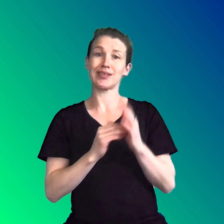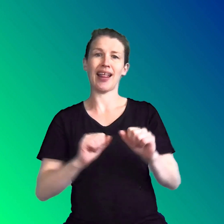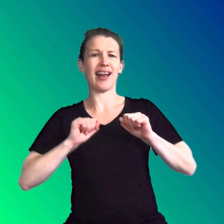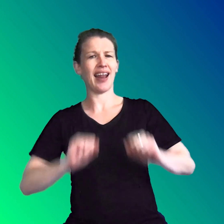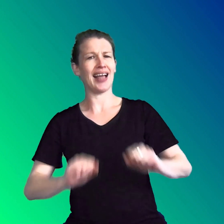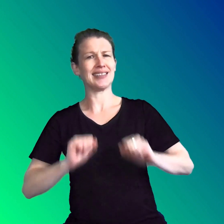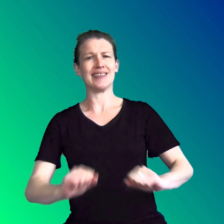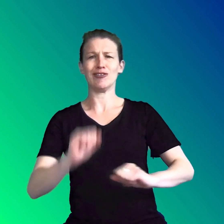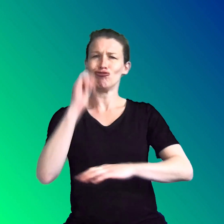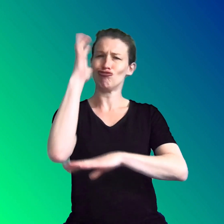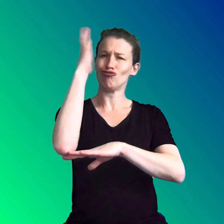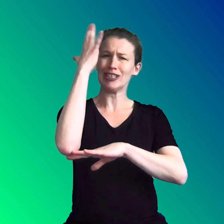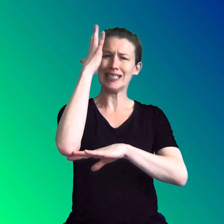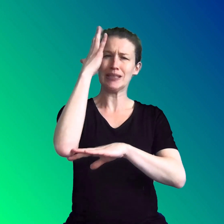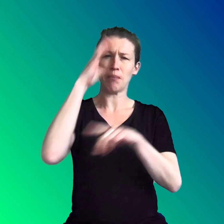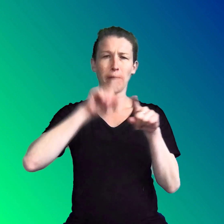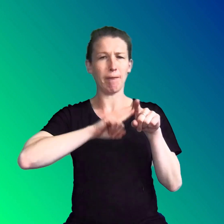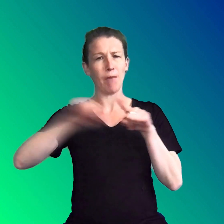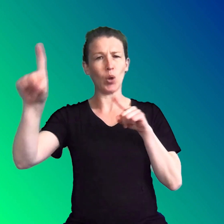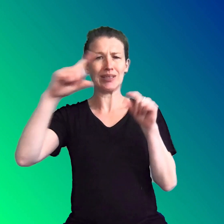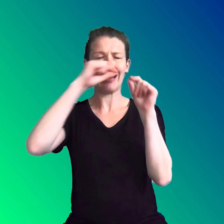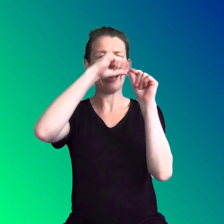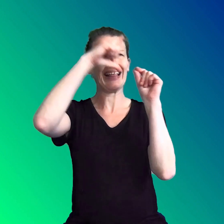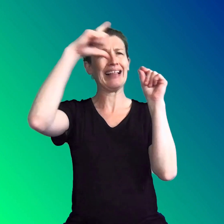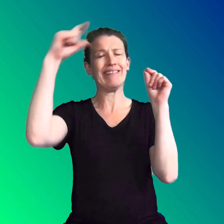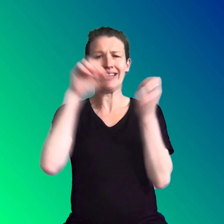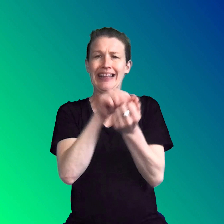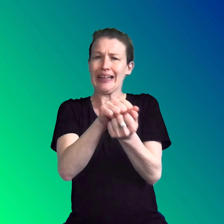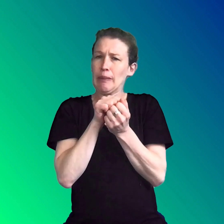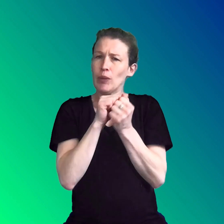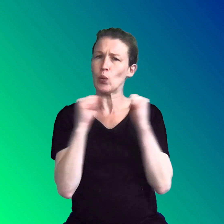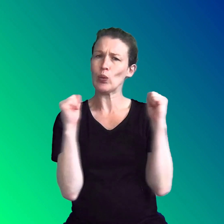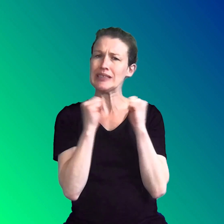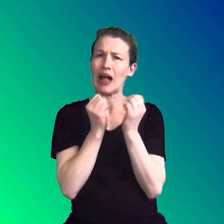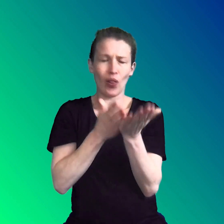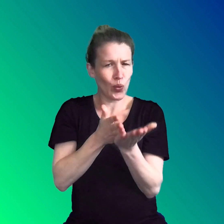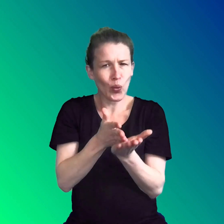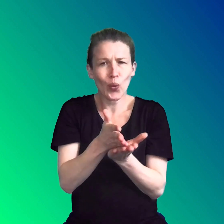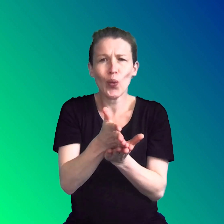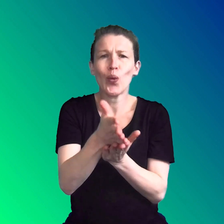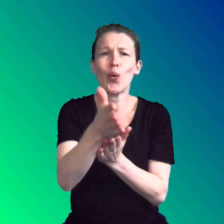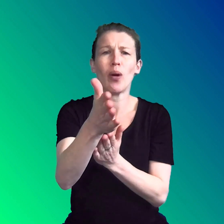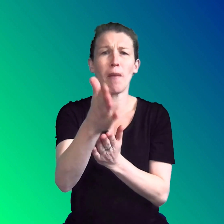Most New Zealand native plants keep their leaves through the winter.